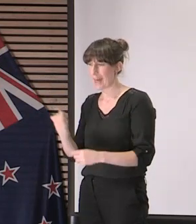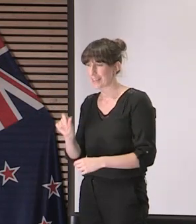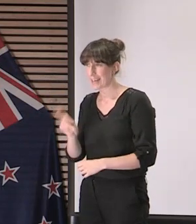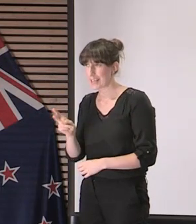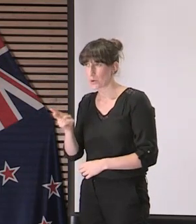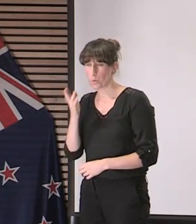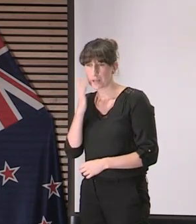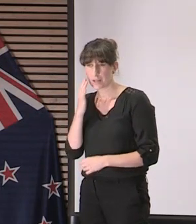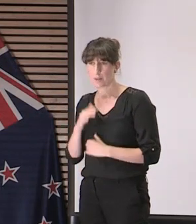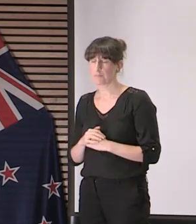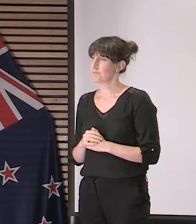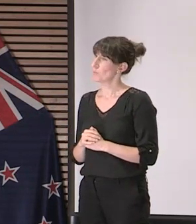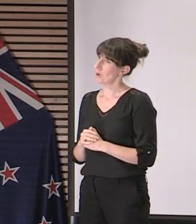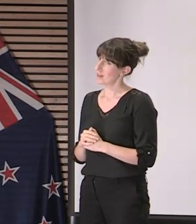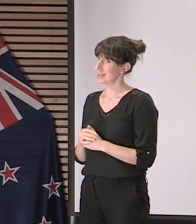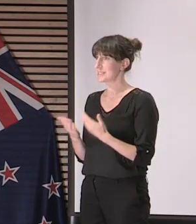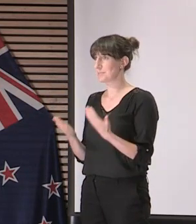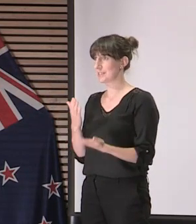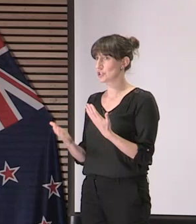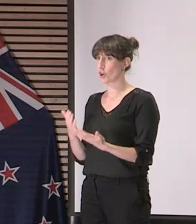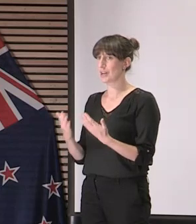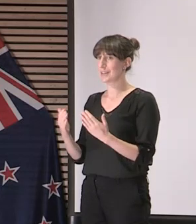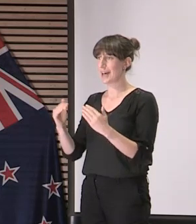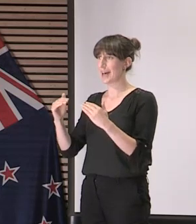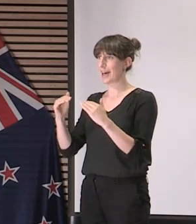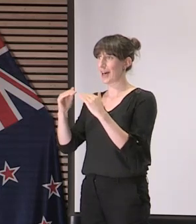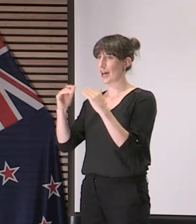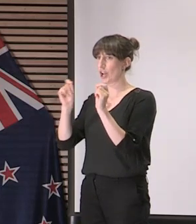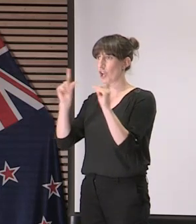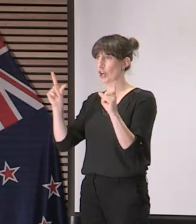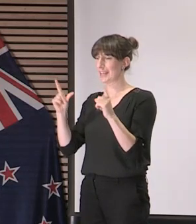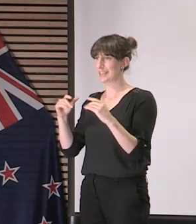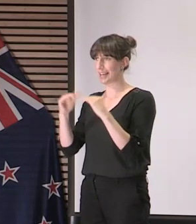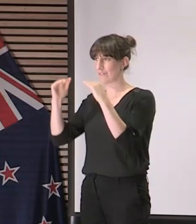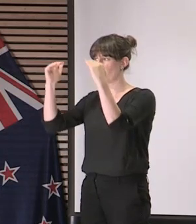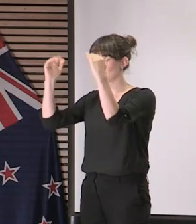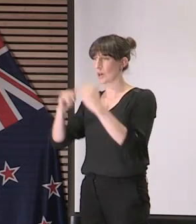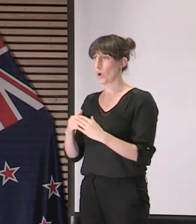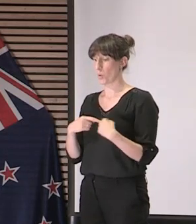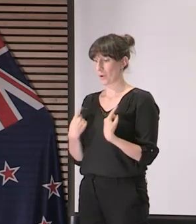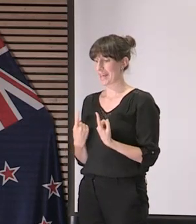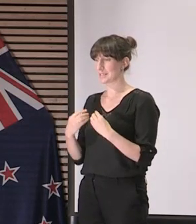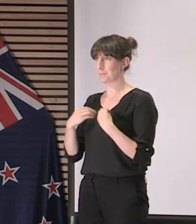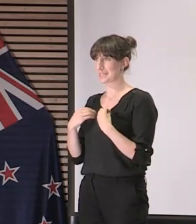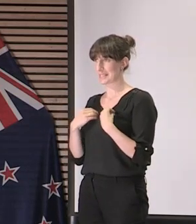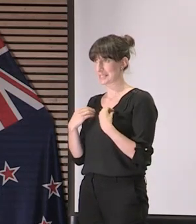Response Committee still meet? We haven't had that conversation yet. It depends